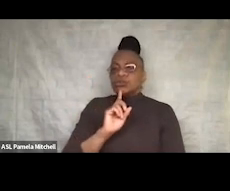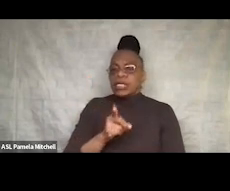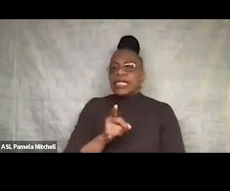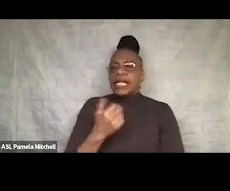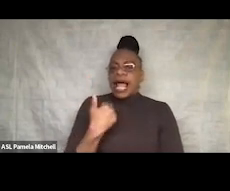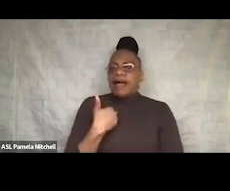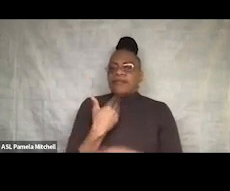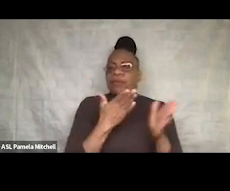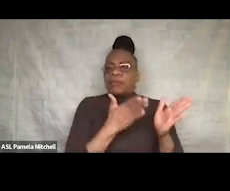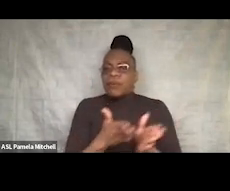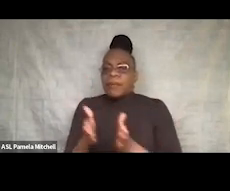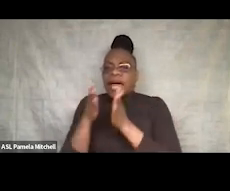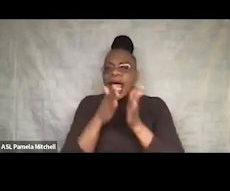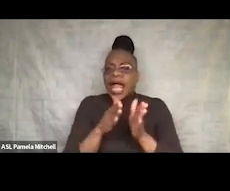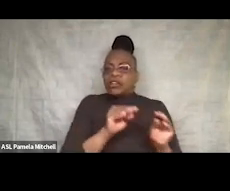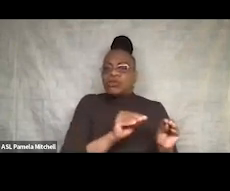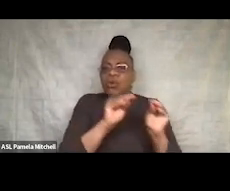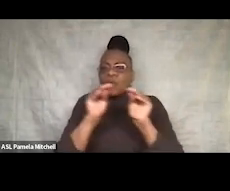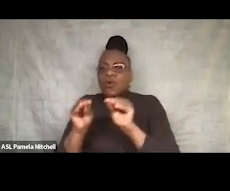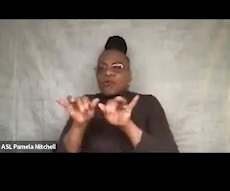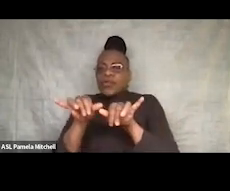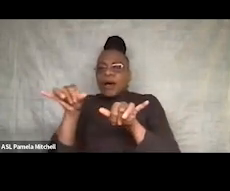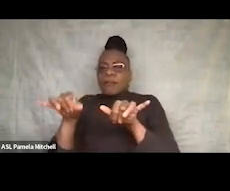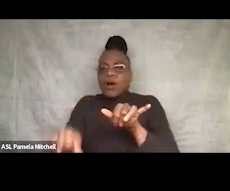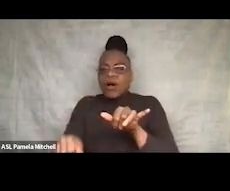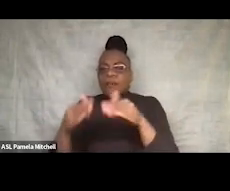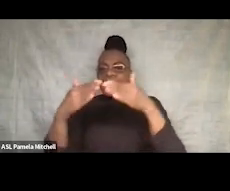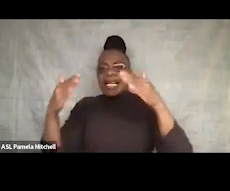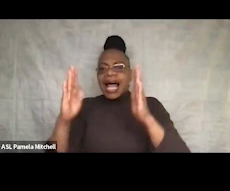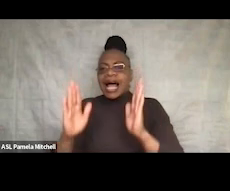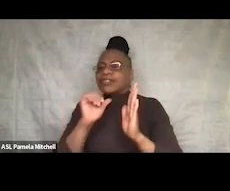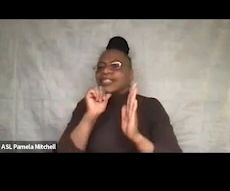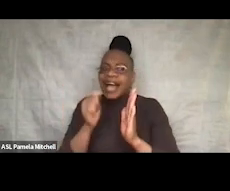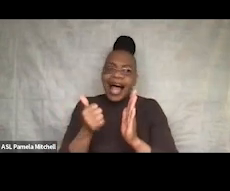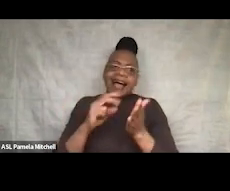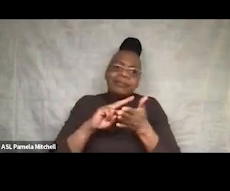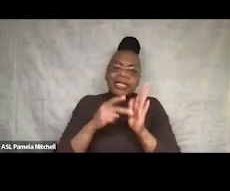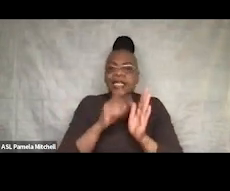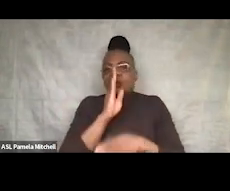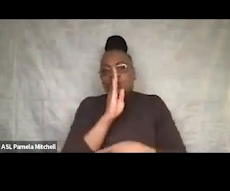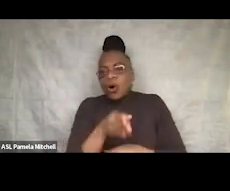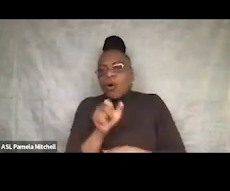to move into their permanent housing, not in the sense of getting sober or deal with their mental health issues,